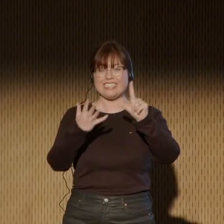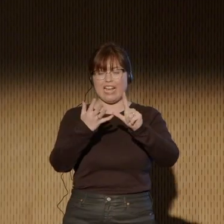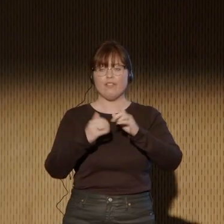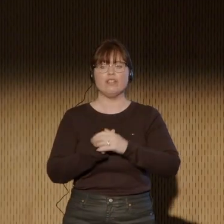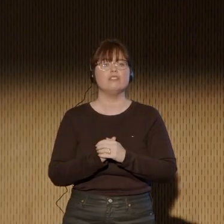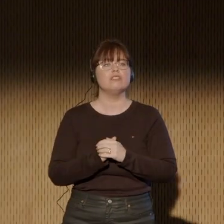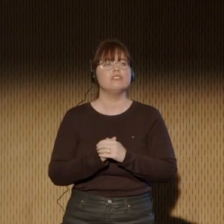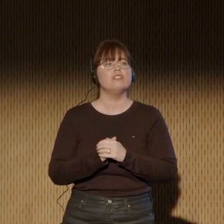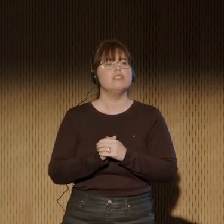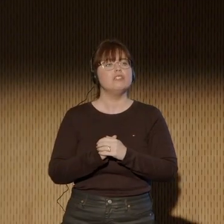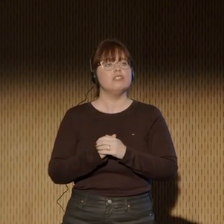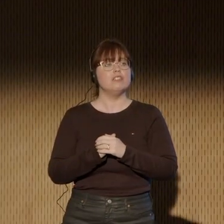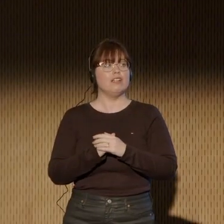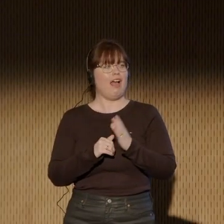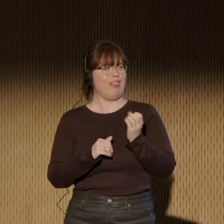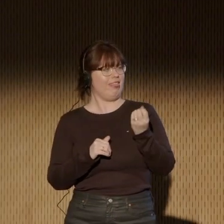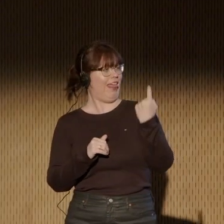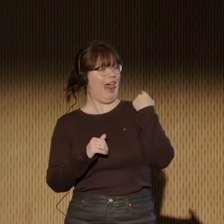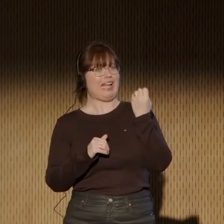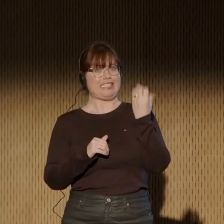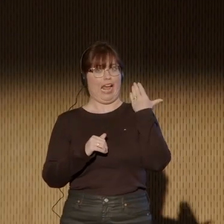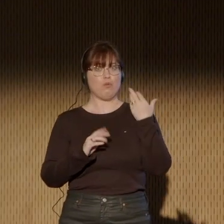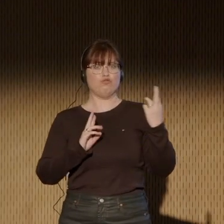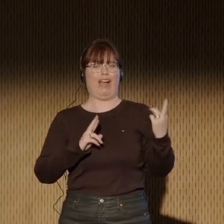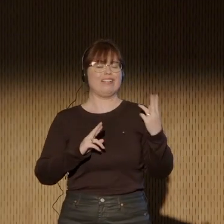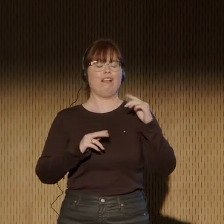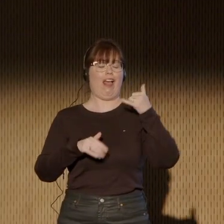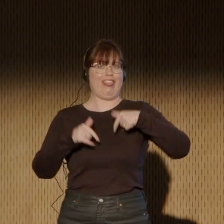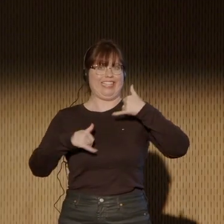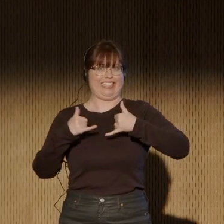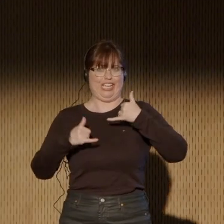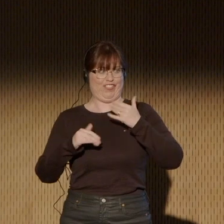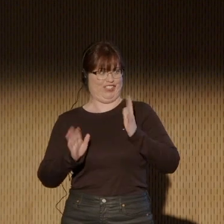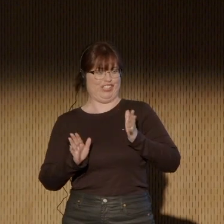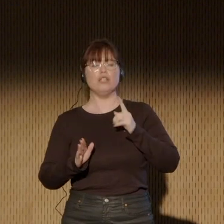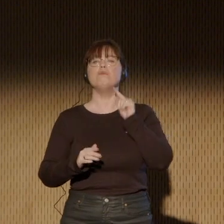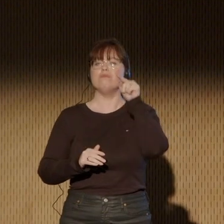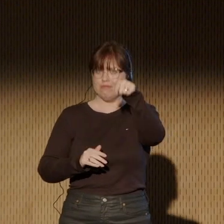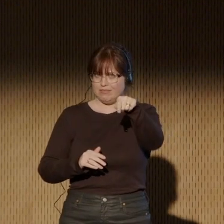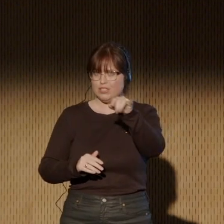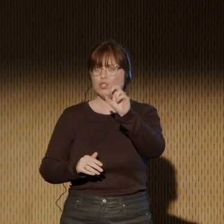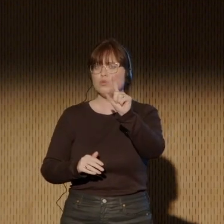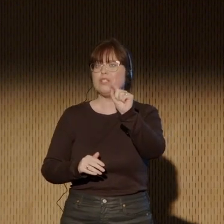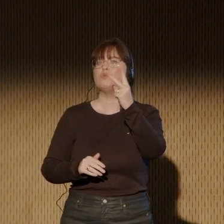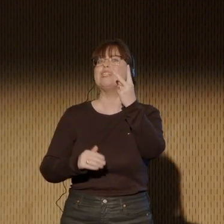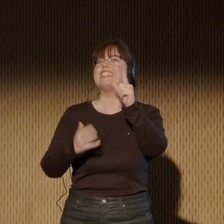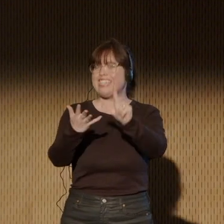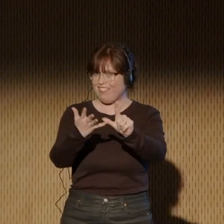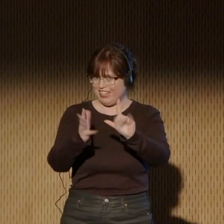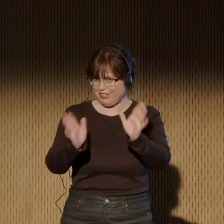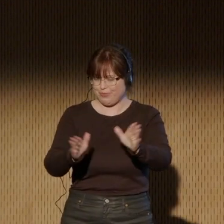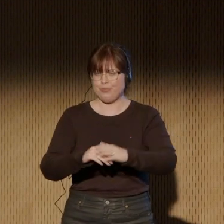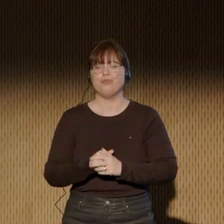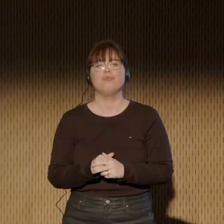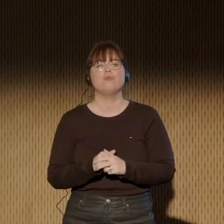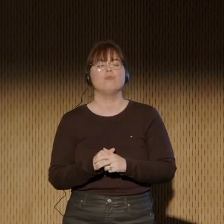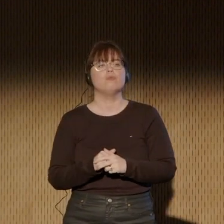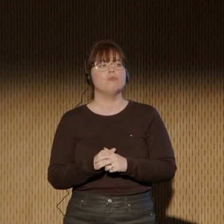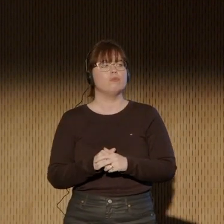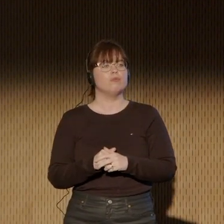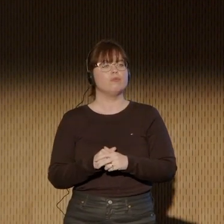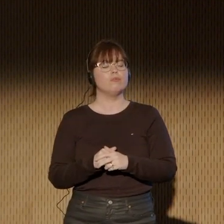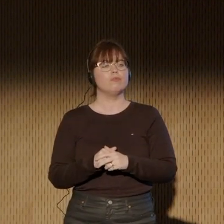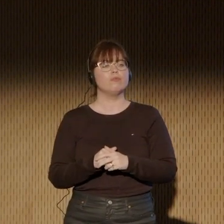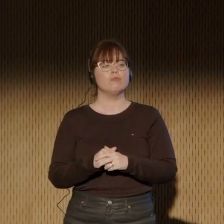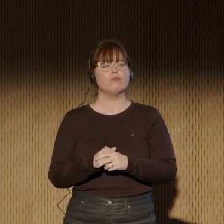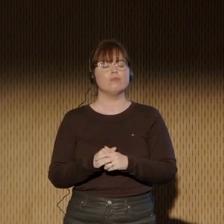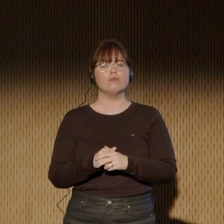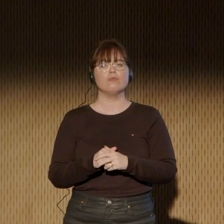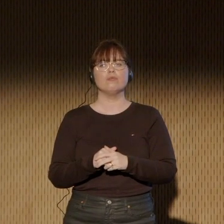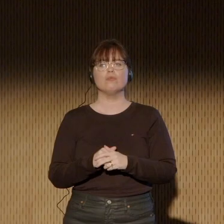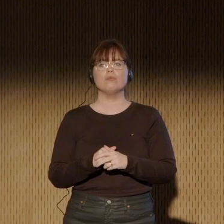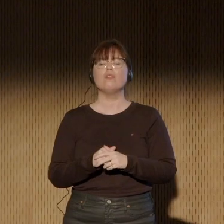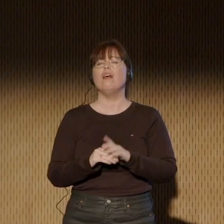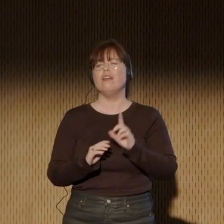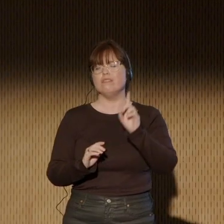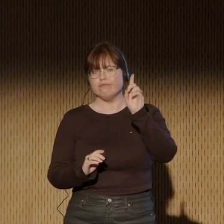wrong on a previous slide, not January this year, which has already just gone. And also, you don't